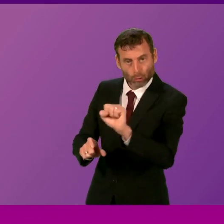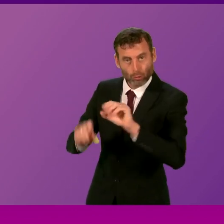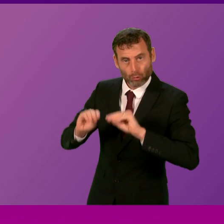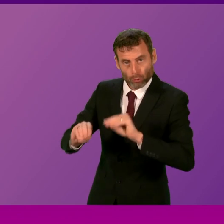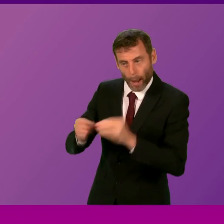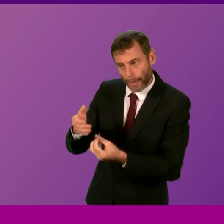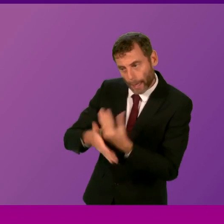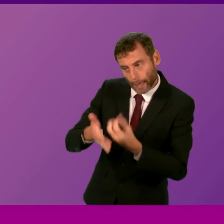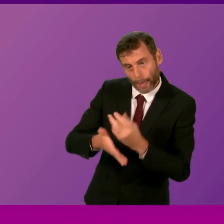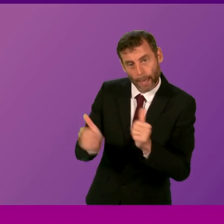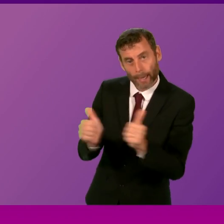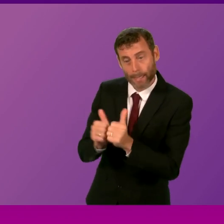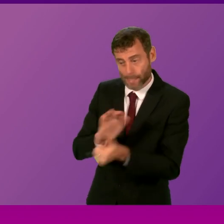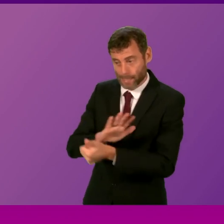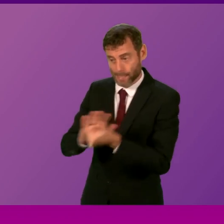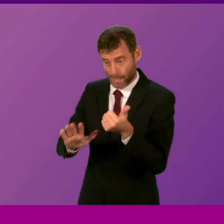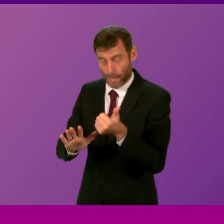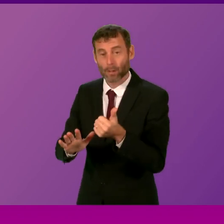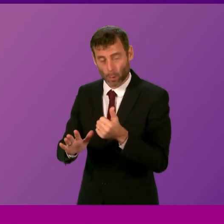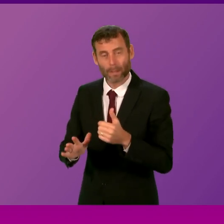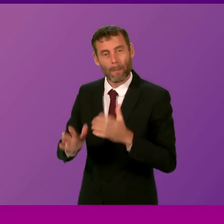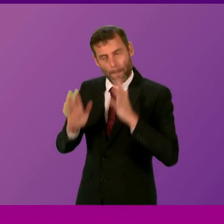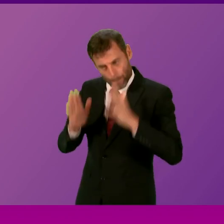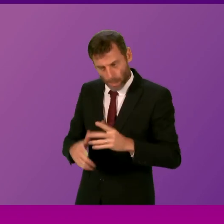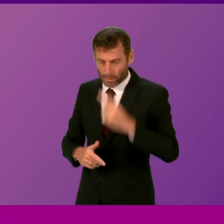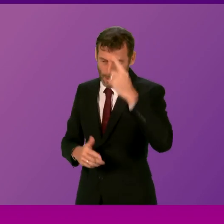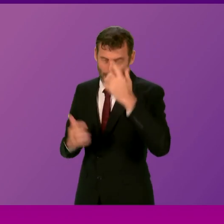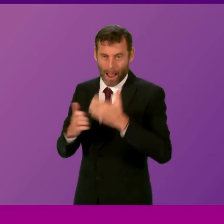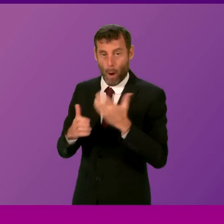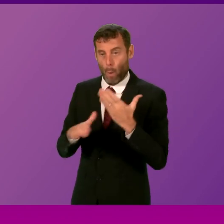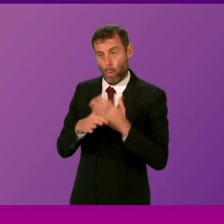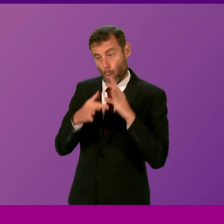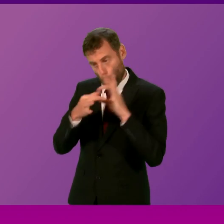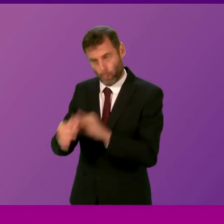a way that will see colleges being placed at the heart of our policy.